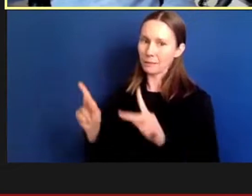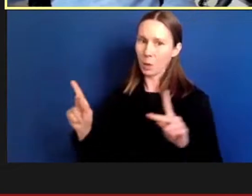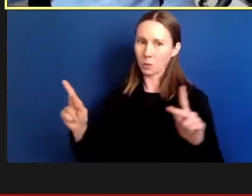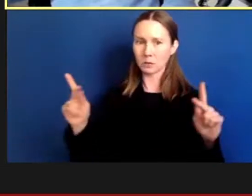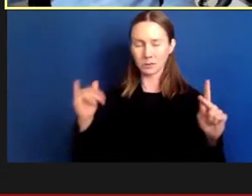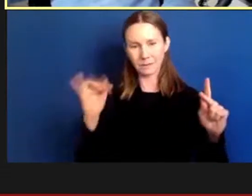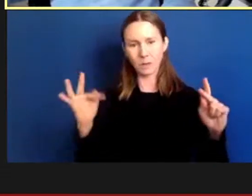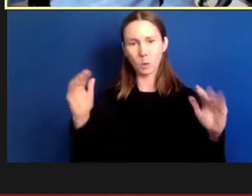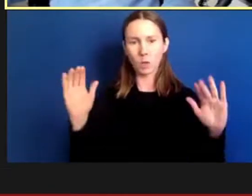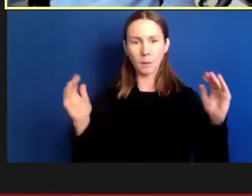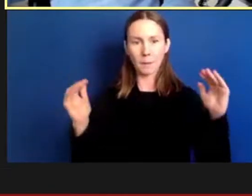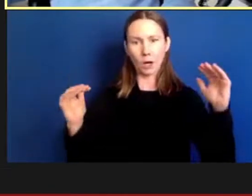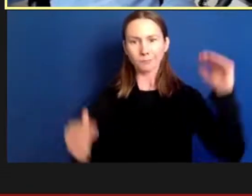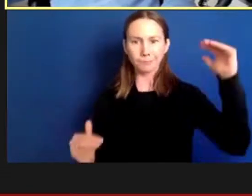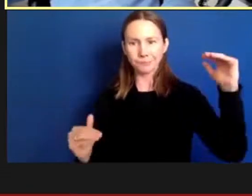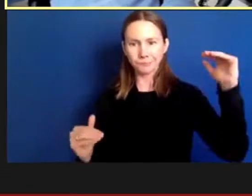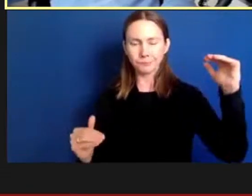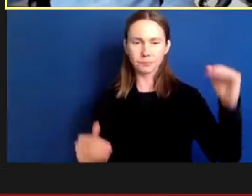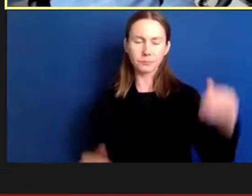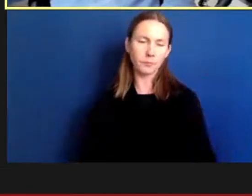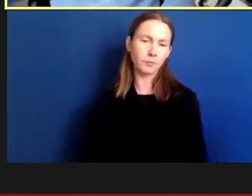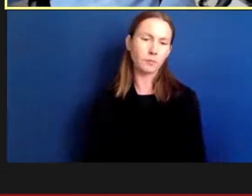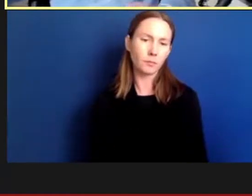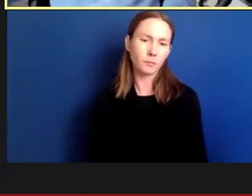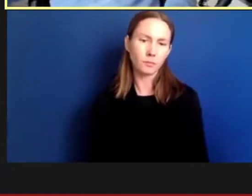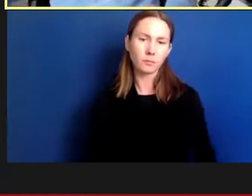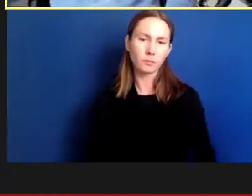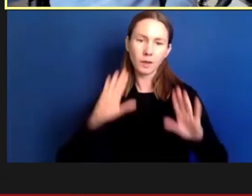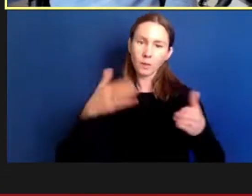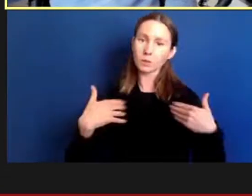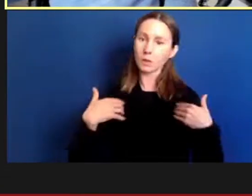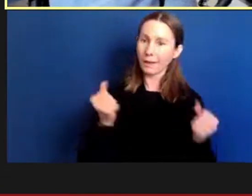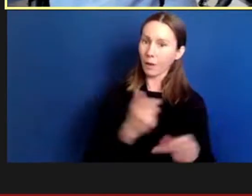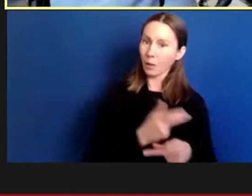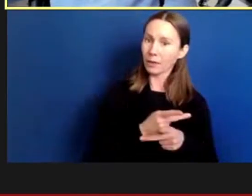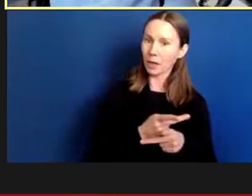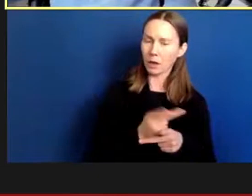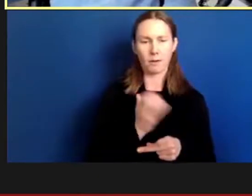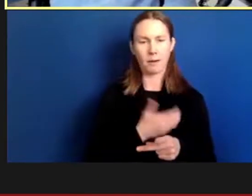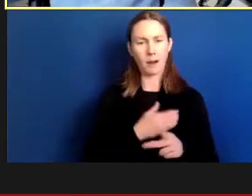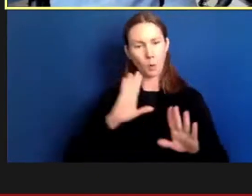equity. While the focus on healthcare will be our abiding focus, we will continue to work to